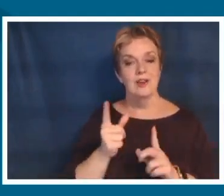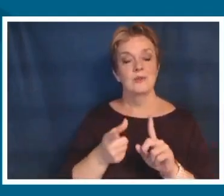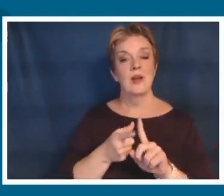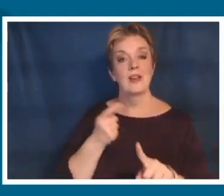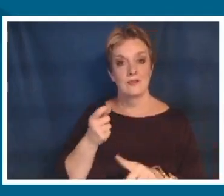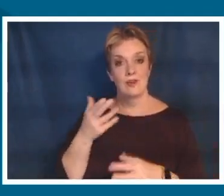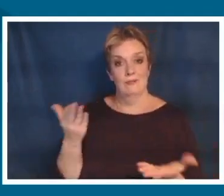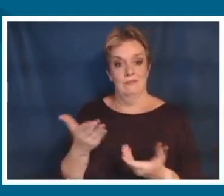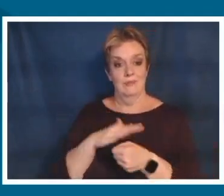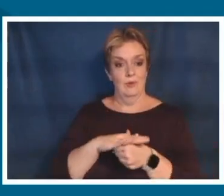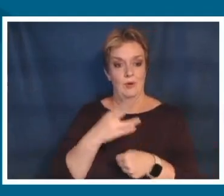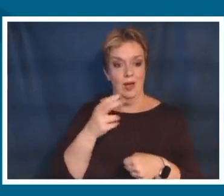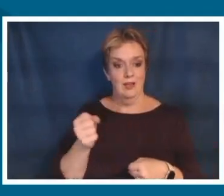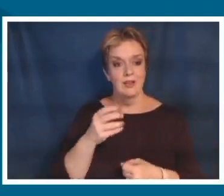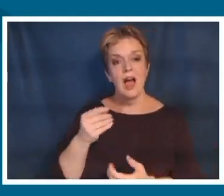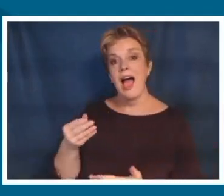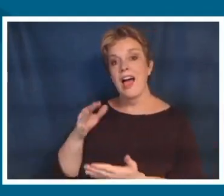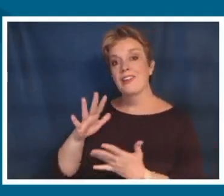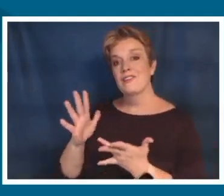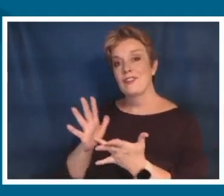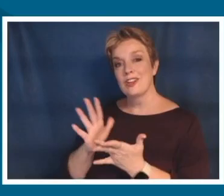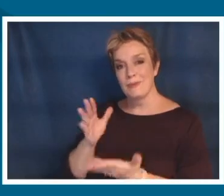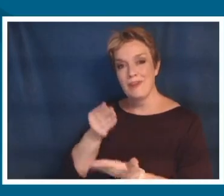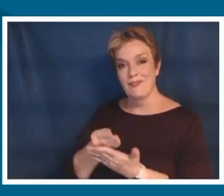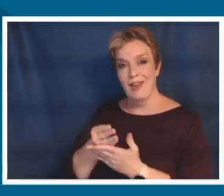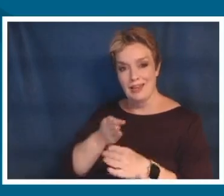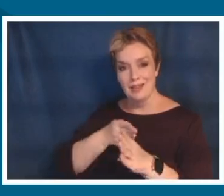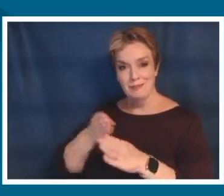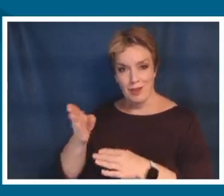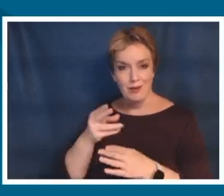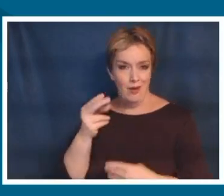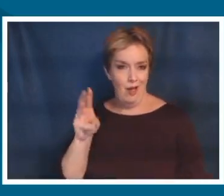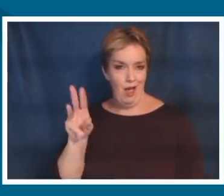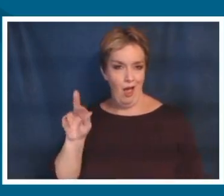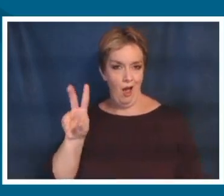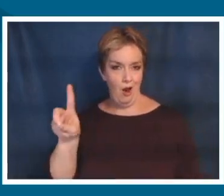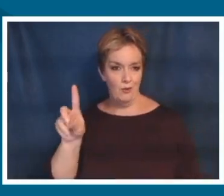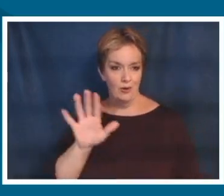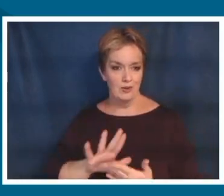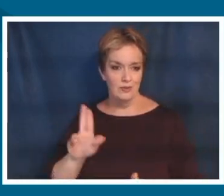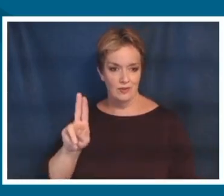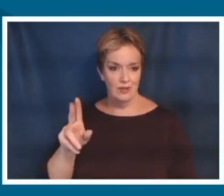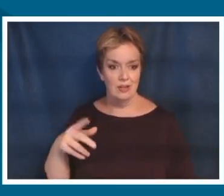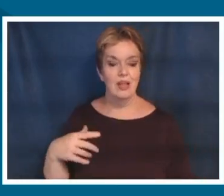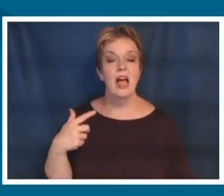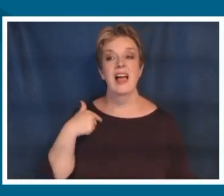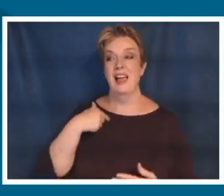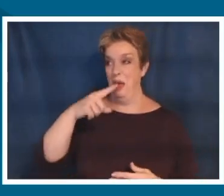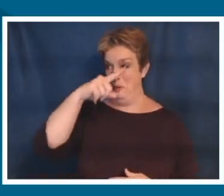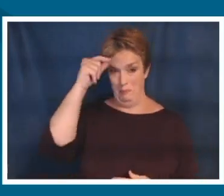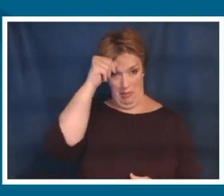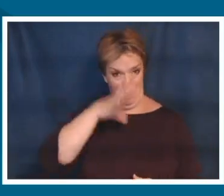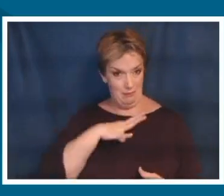howard university as a young black man in america i see more negative images depicted of people